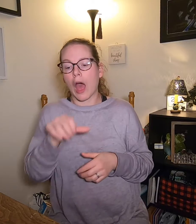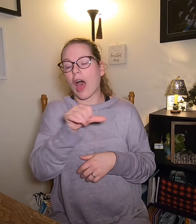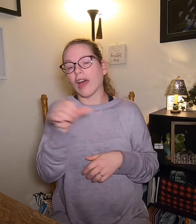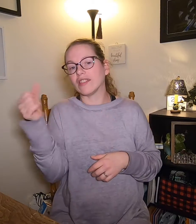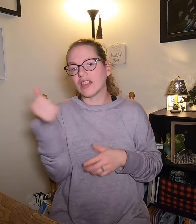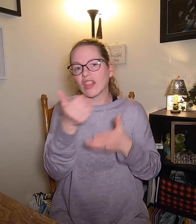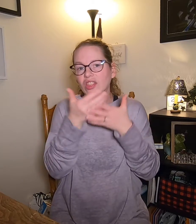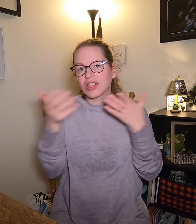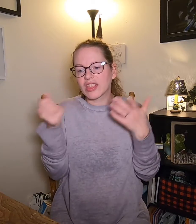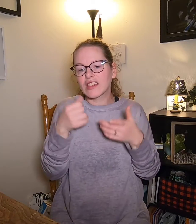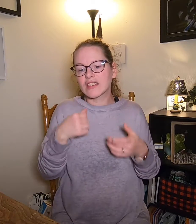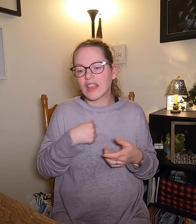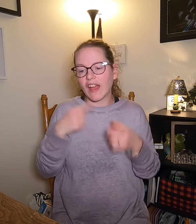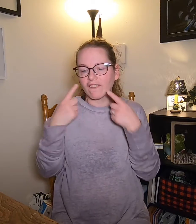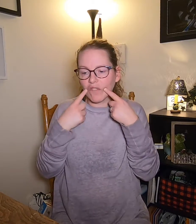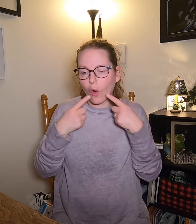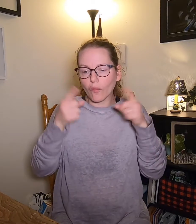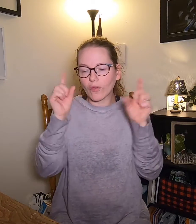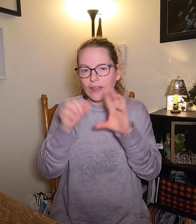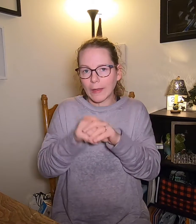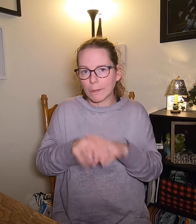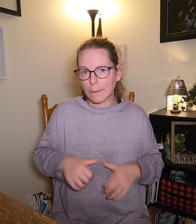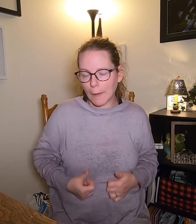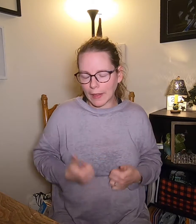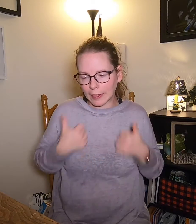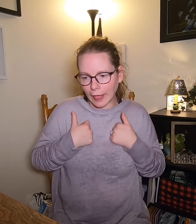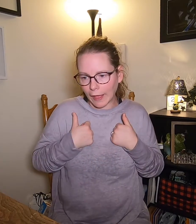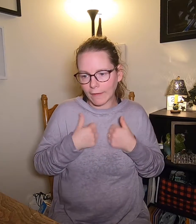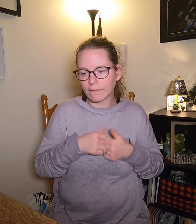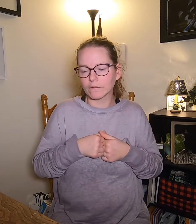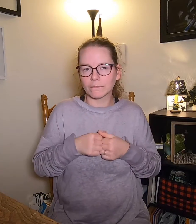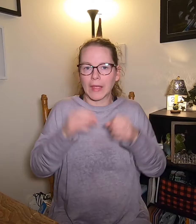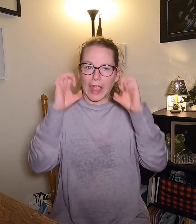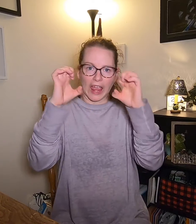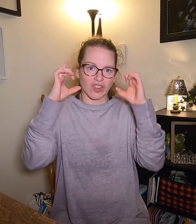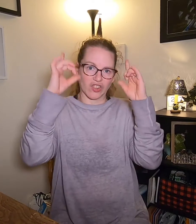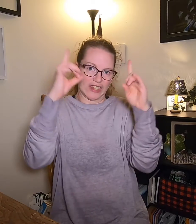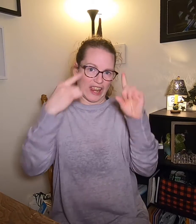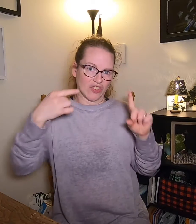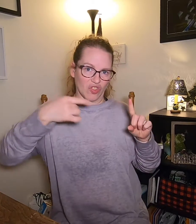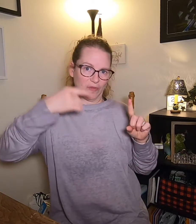Another thing I have overcame in my life, education.